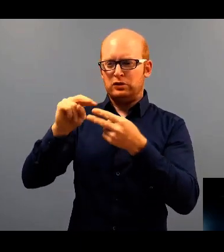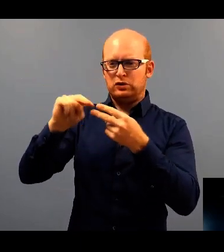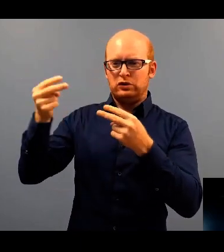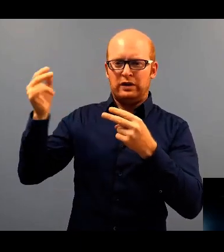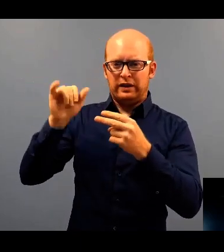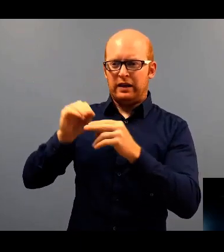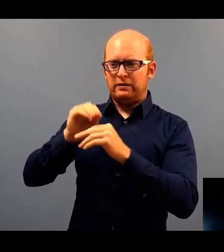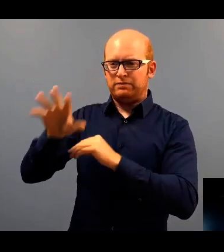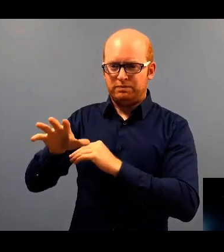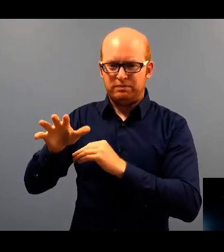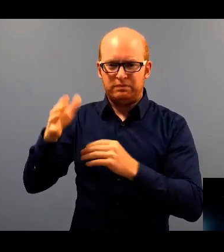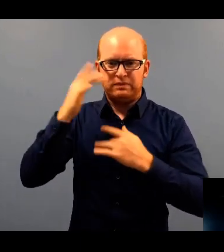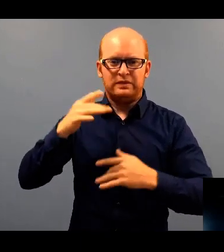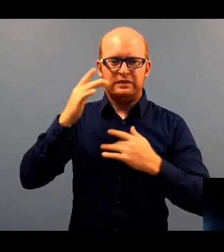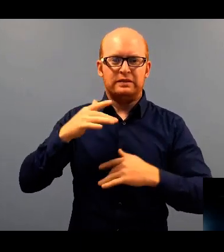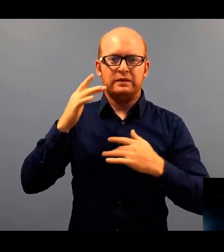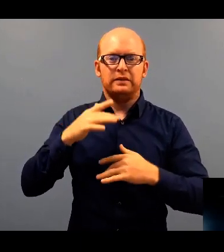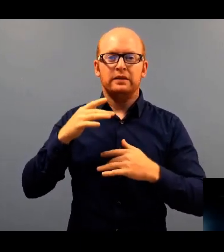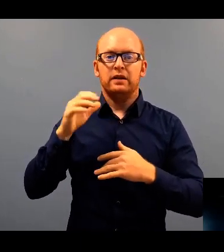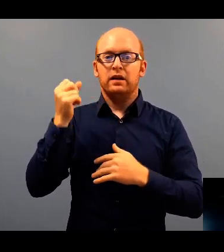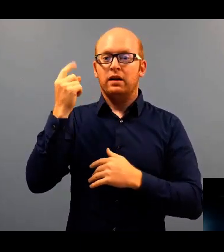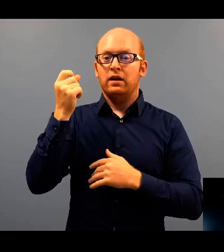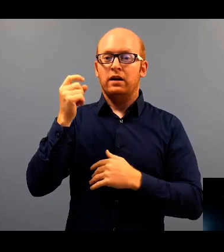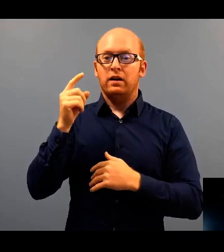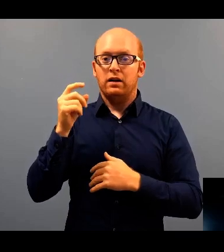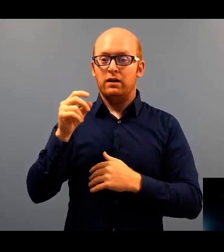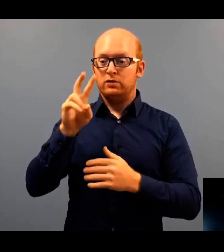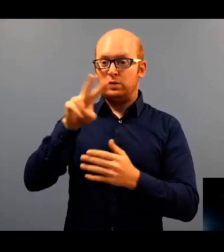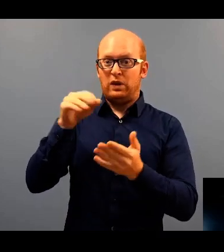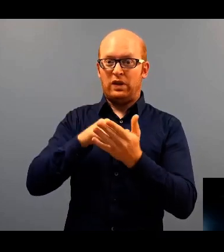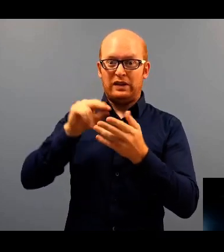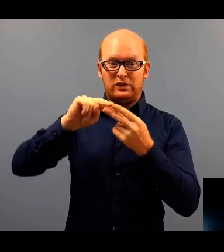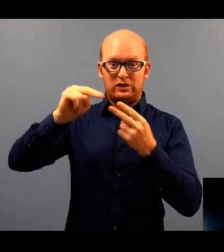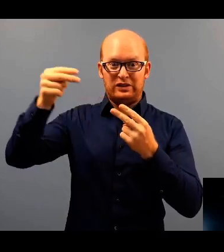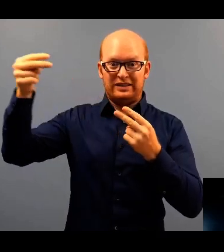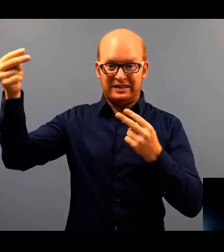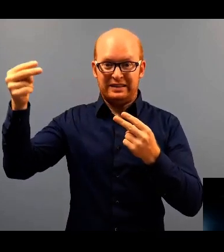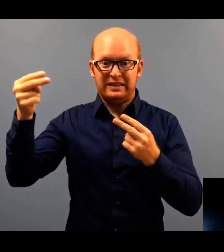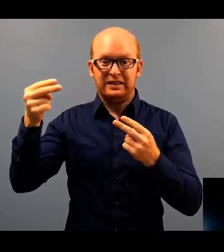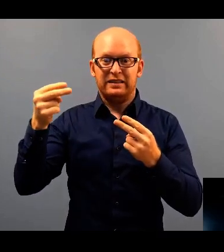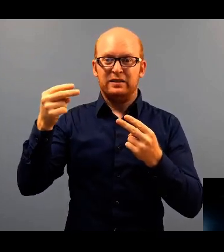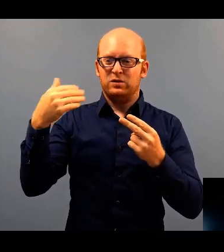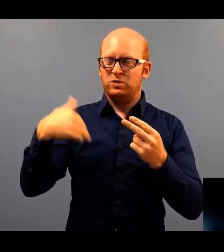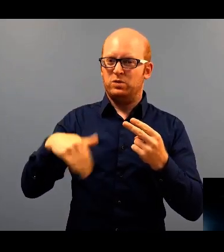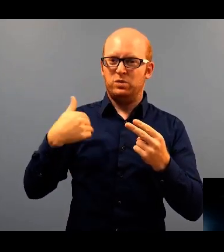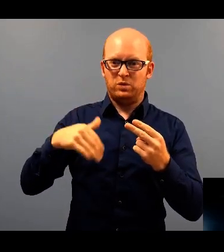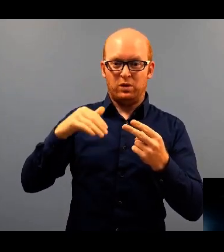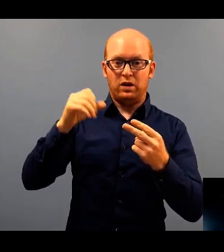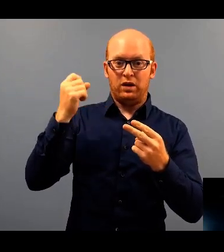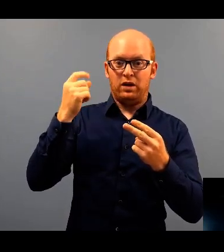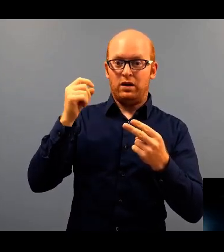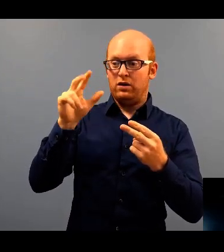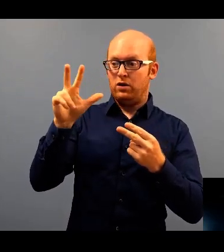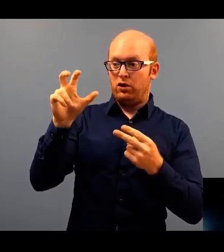known to be associated with retinal diseases. Of the 22,000 genes in the human body, we already know that almost 300 of them